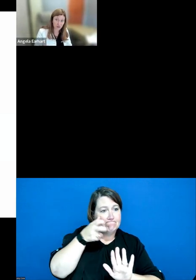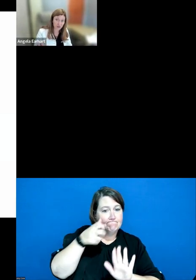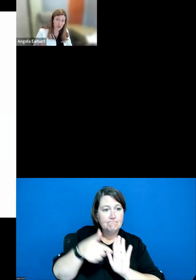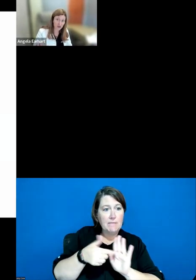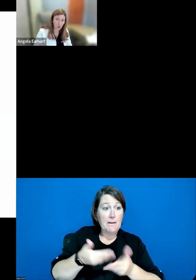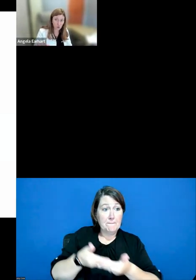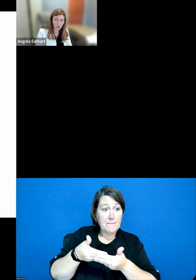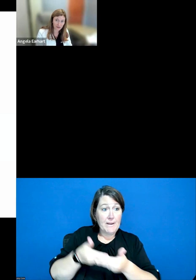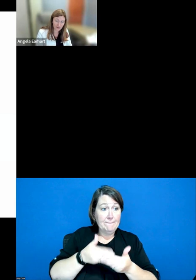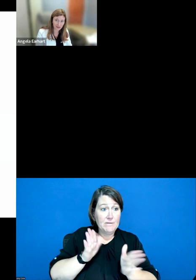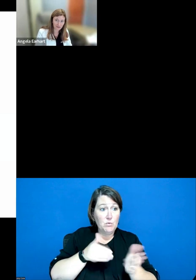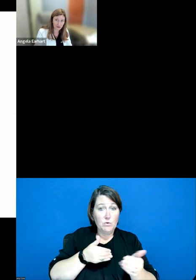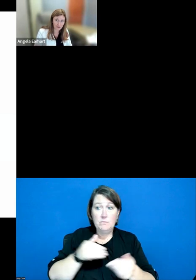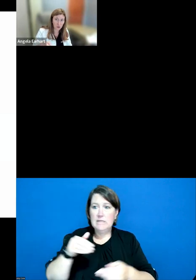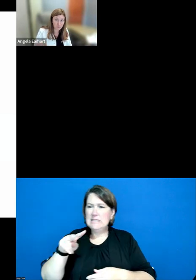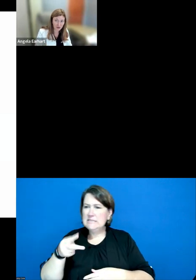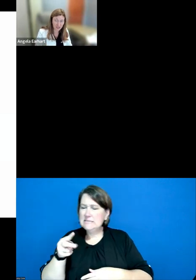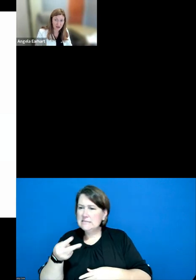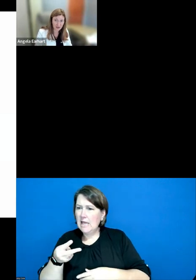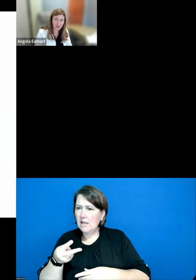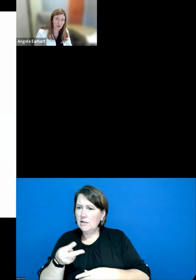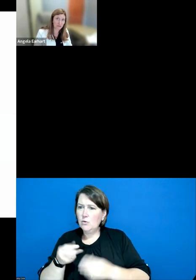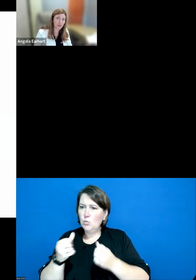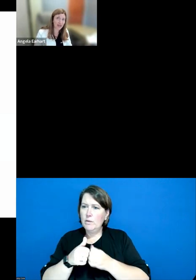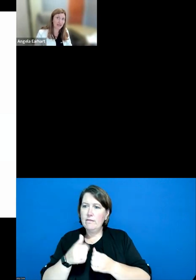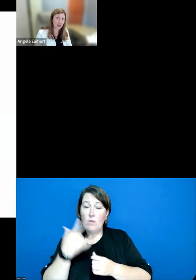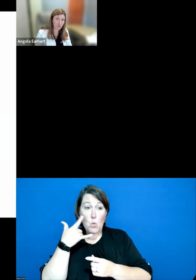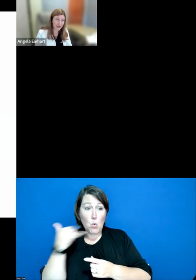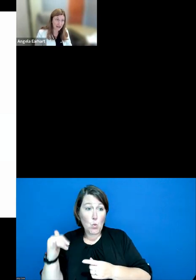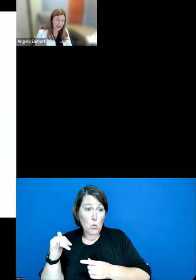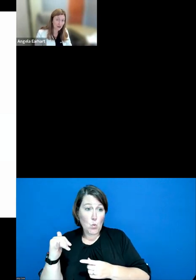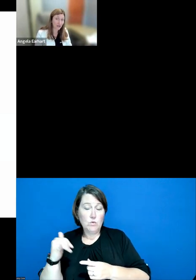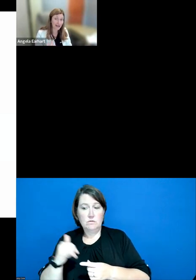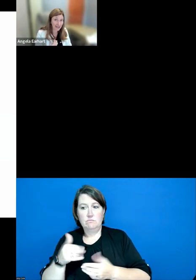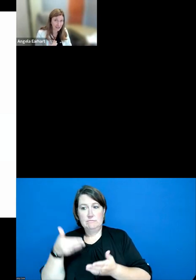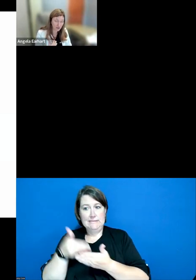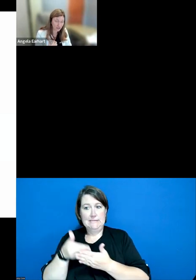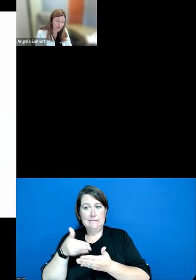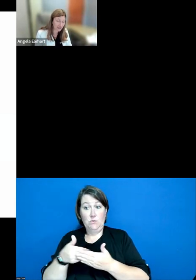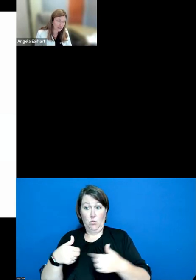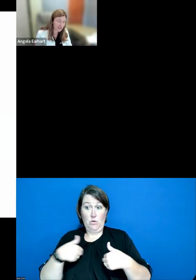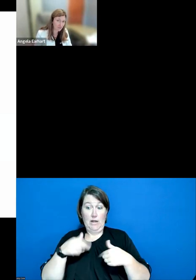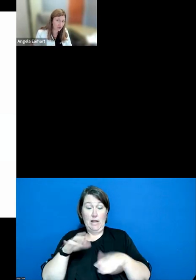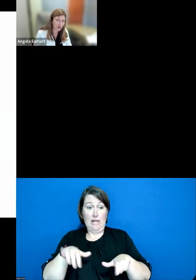with the gold kind of loop on top. You can put that nearby. What I did personally is like put